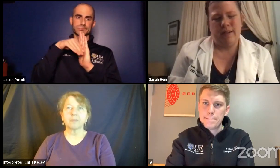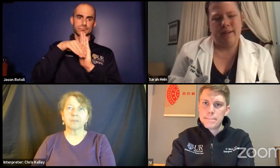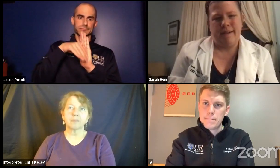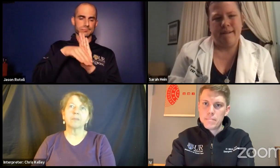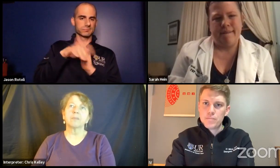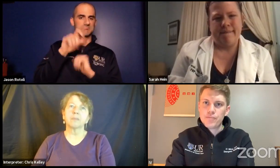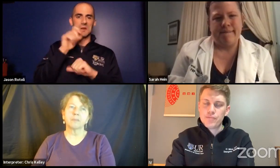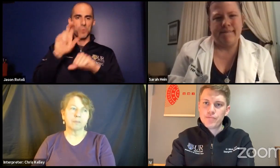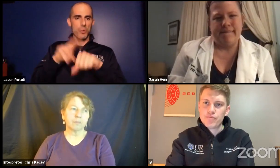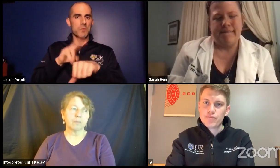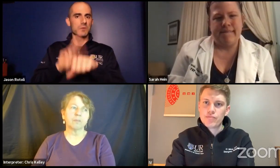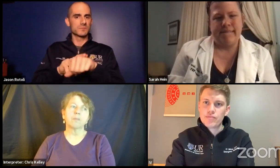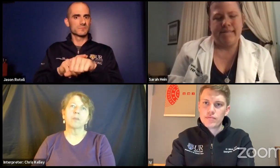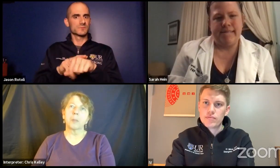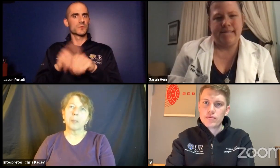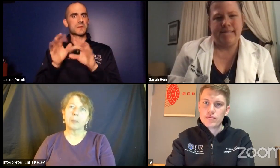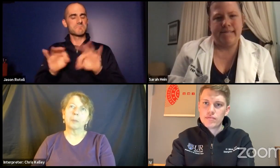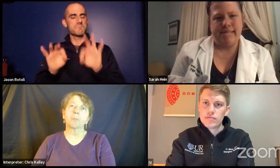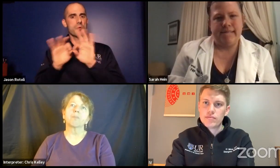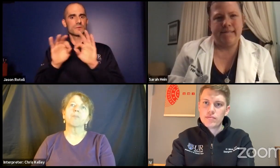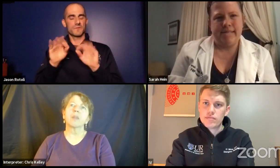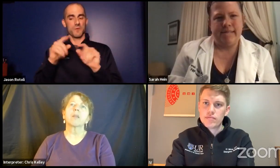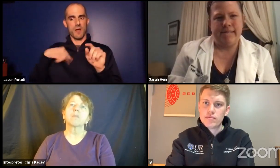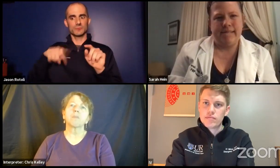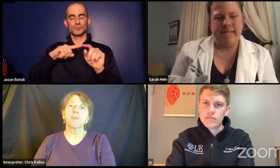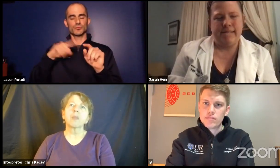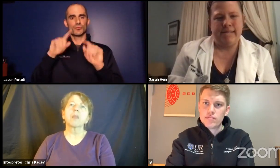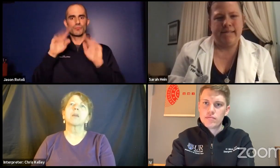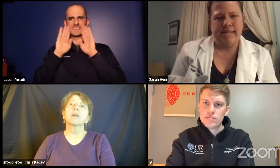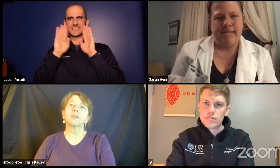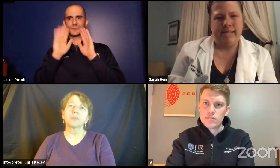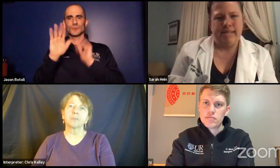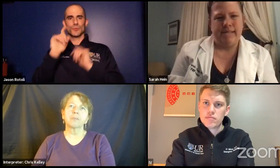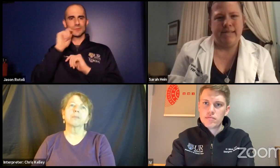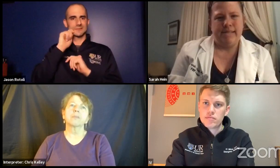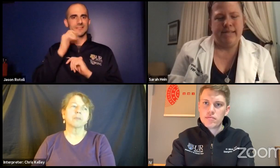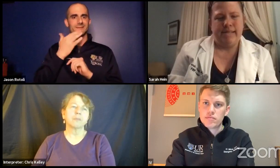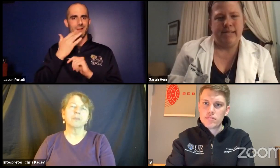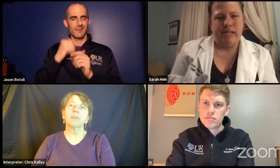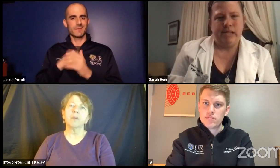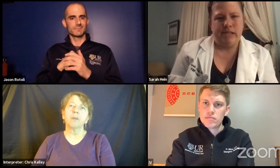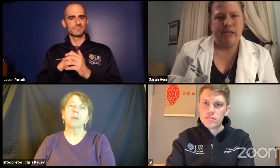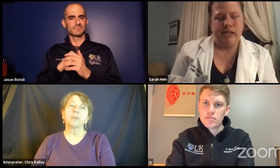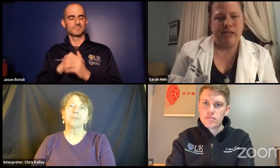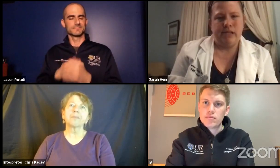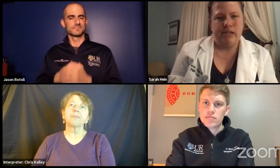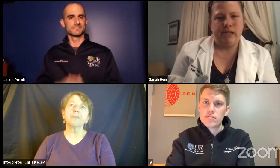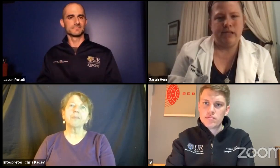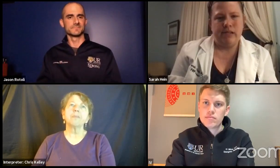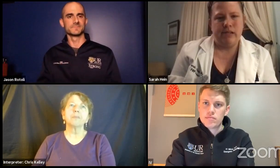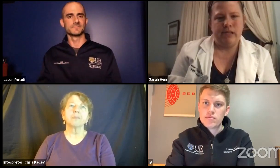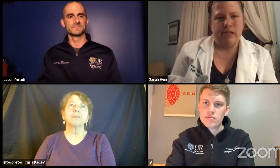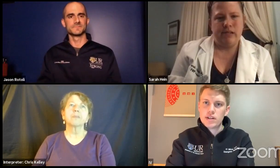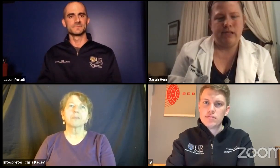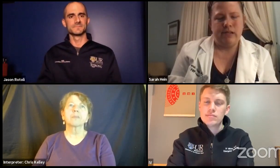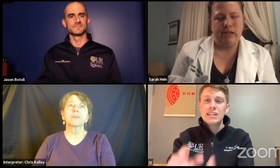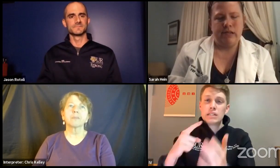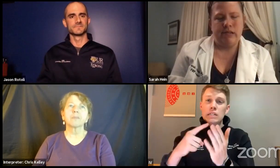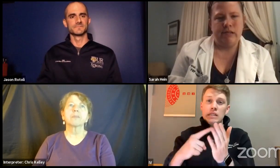pinks of the eyelid are becoming white or the skin is becoming white and clammy, it means that's the blood levels